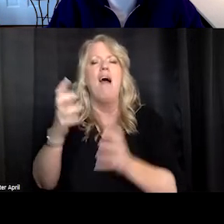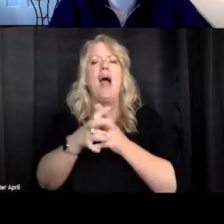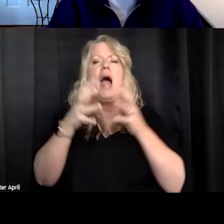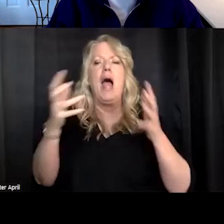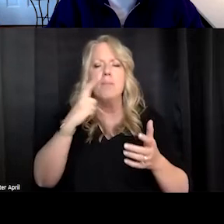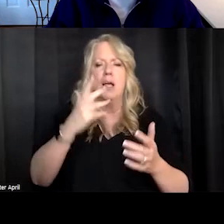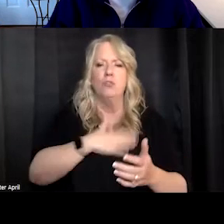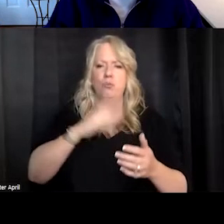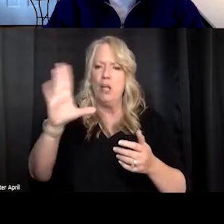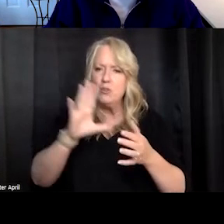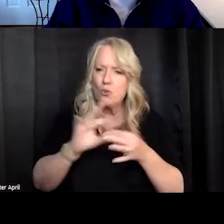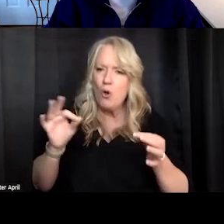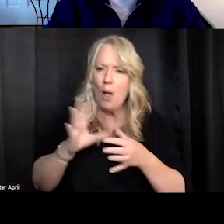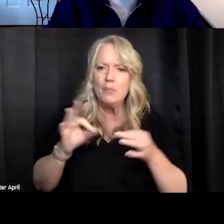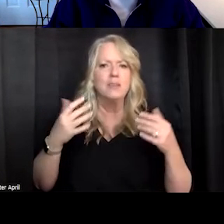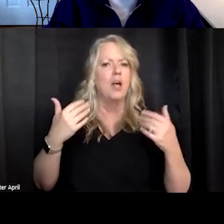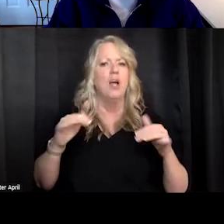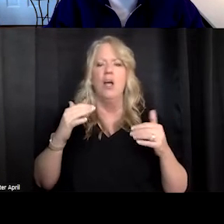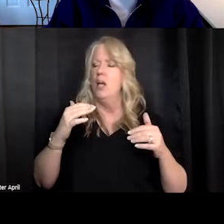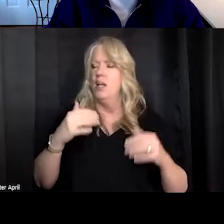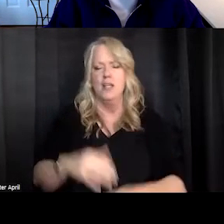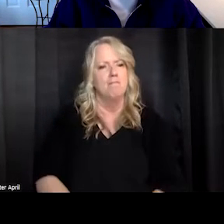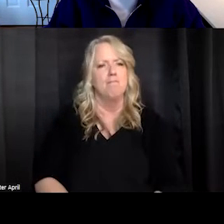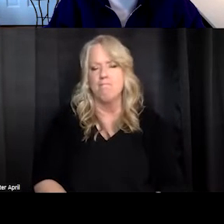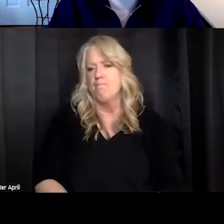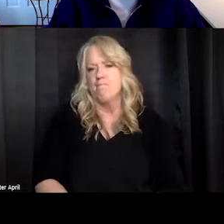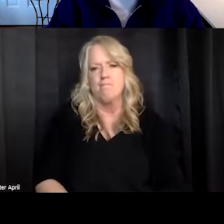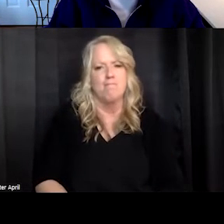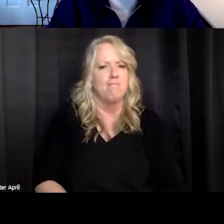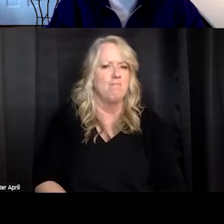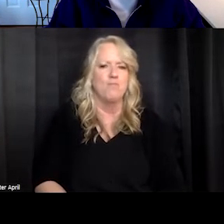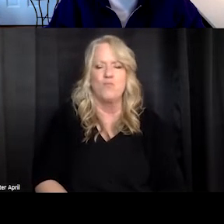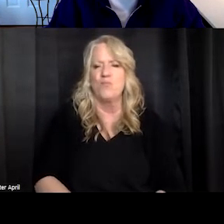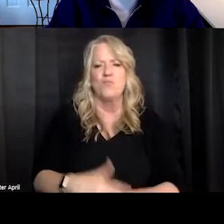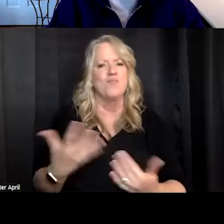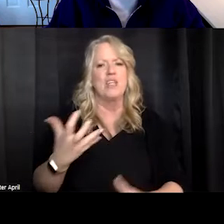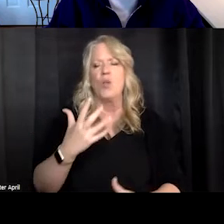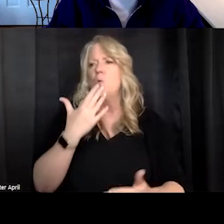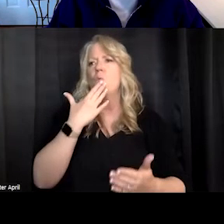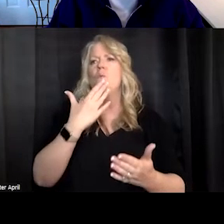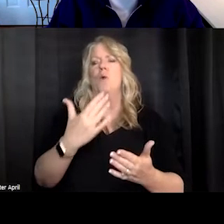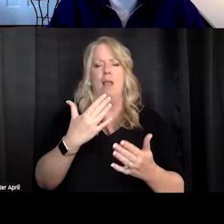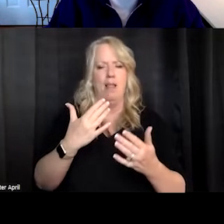> DR. DEEGAN, LET ME SAY JUST HOW VERY MUCH I APPRECIATE YOUR COMMENTS. I THINK THEY'RE, ABSOLUTELY